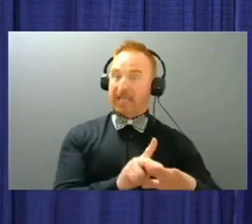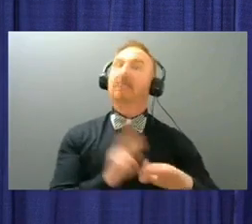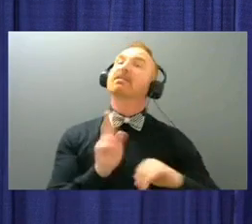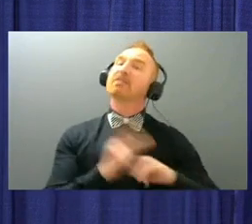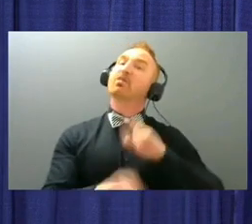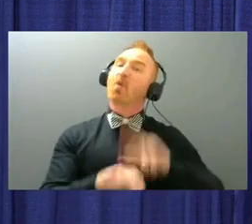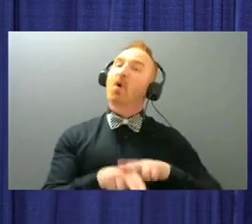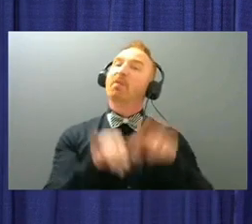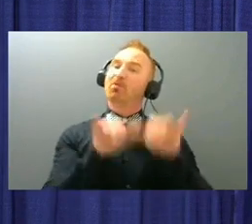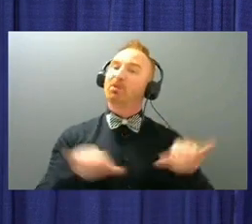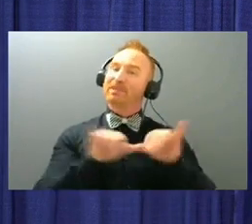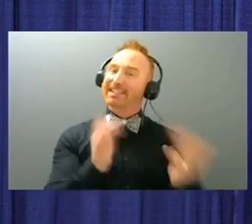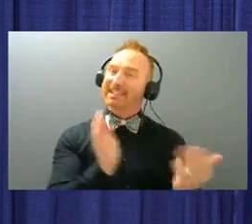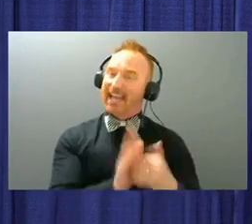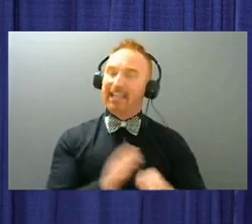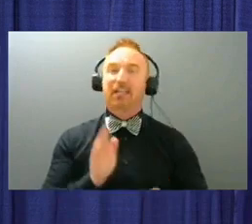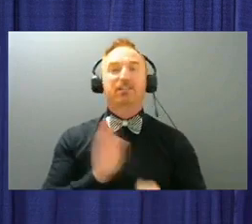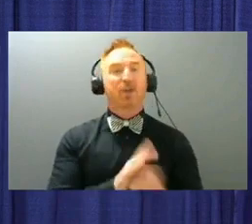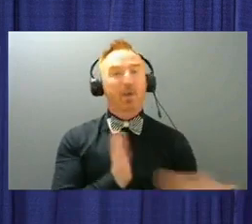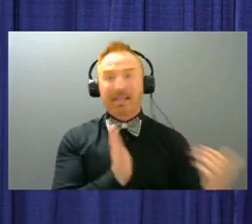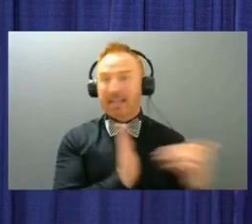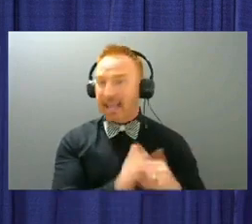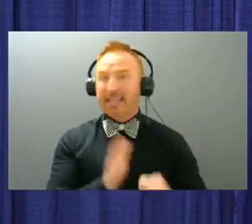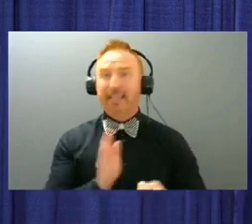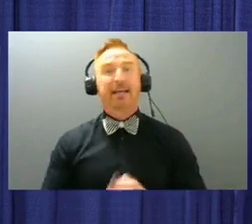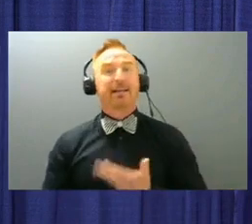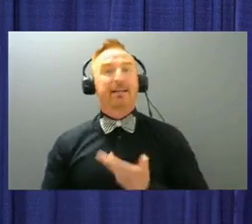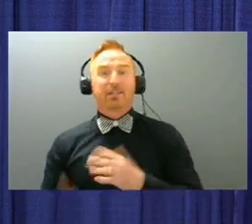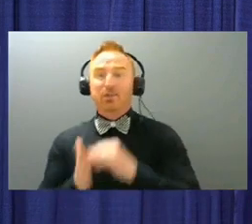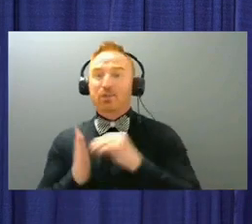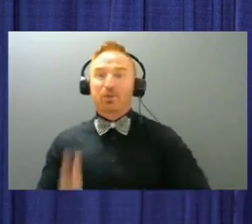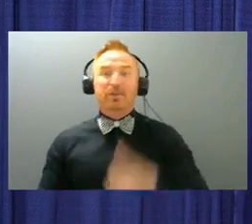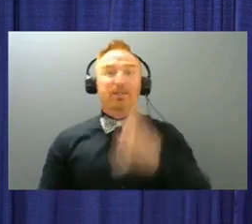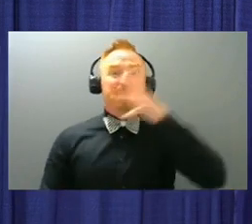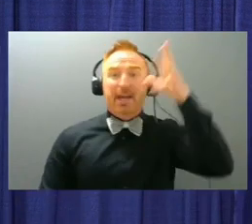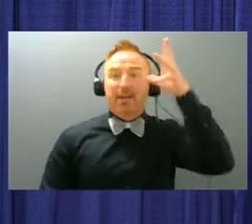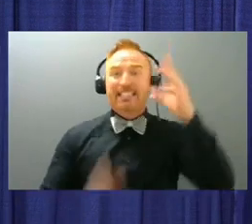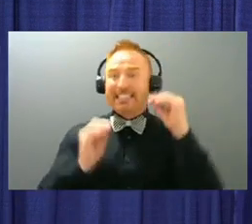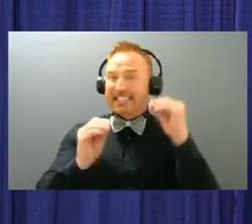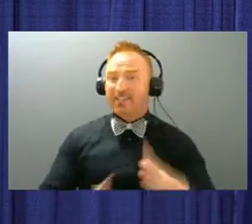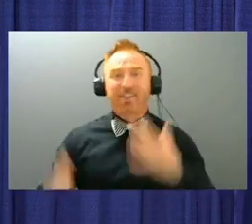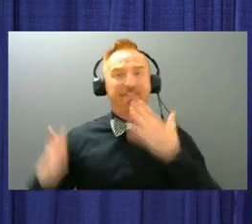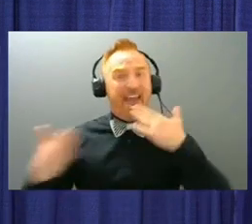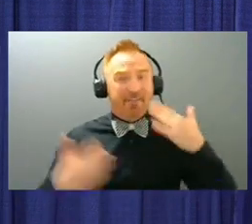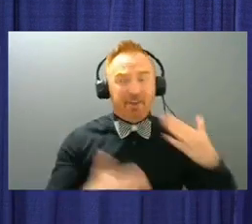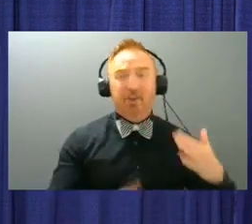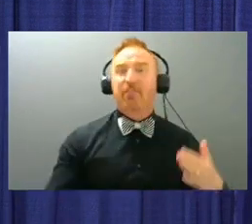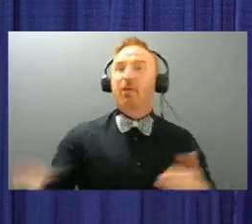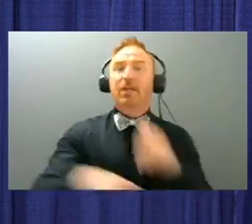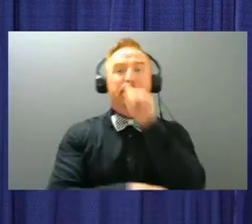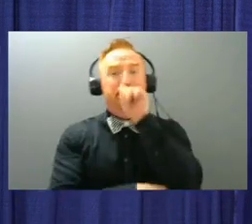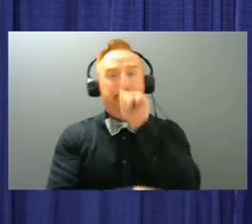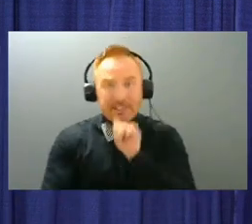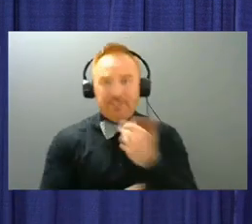So I echo my thanks to students and parents for your patience and your trust, and your contributions to making this